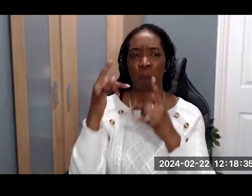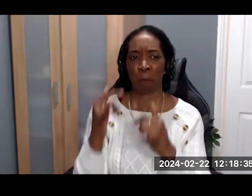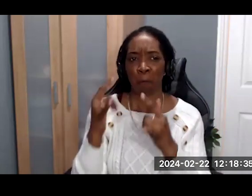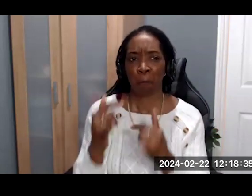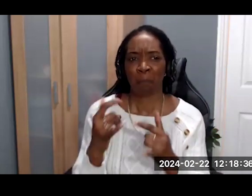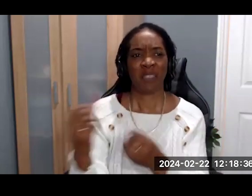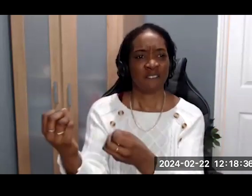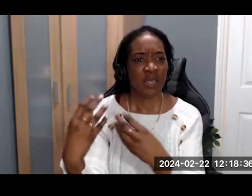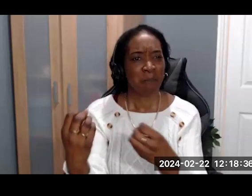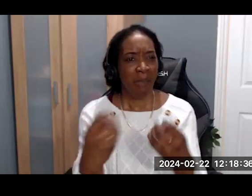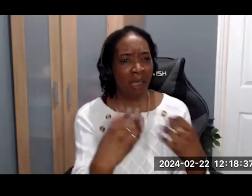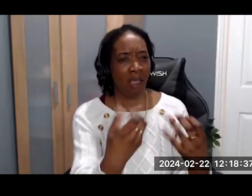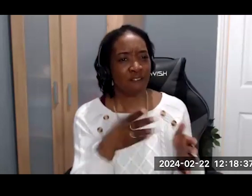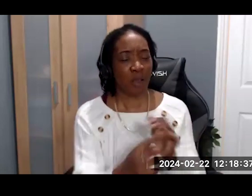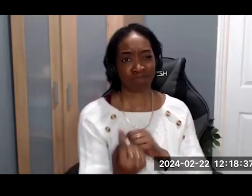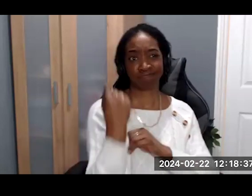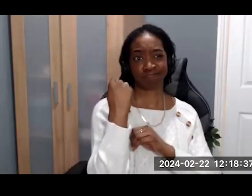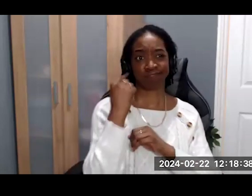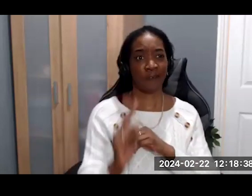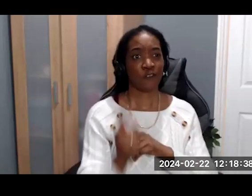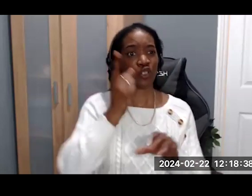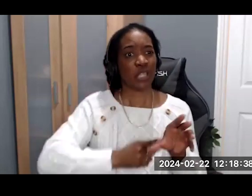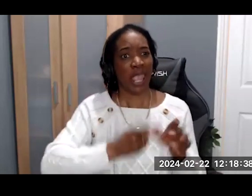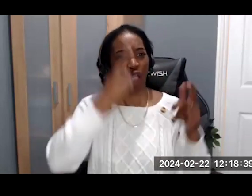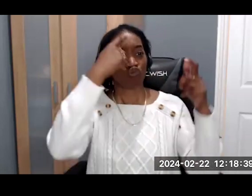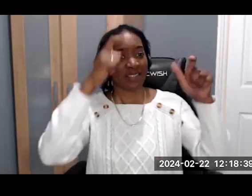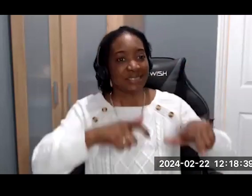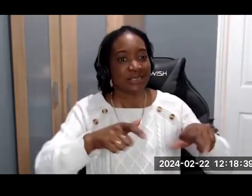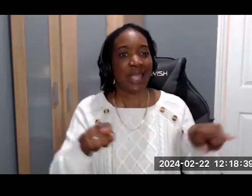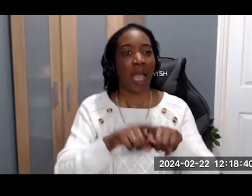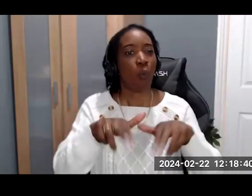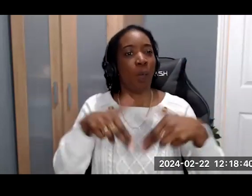feedback from the first year of residencies and webinars and have been able to make some amends